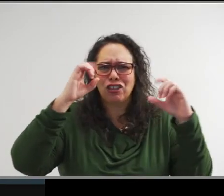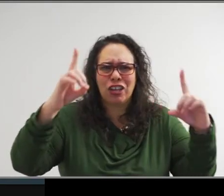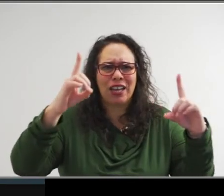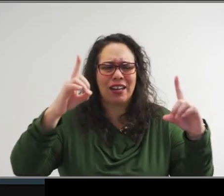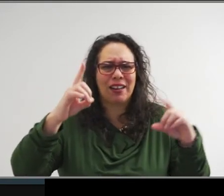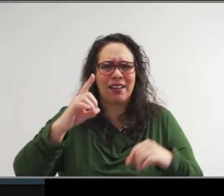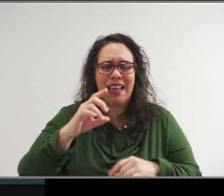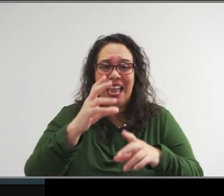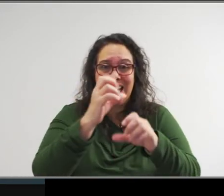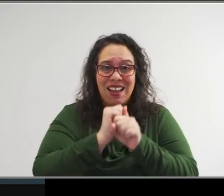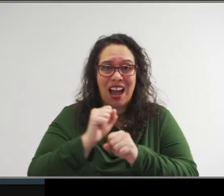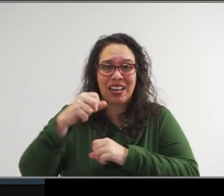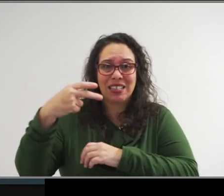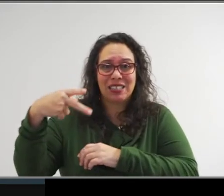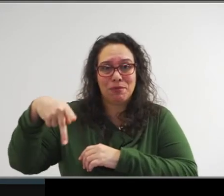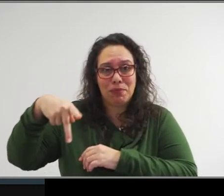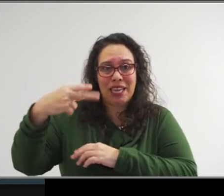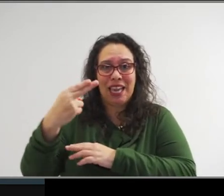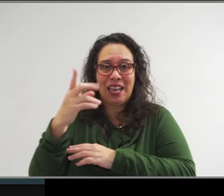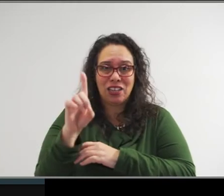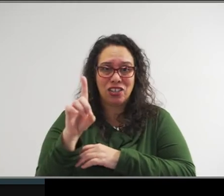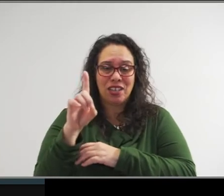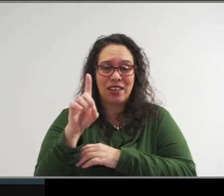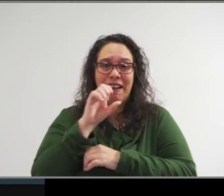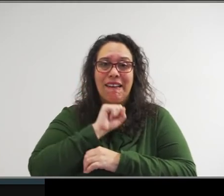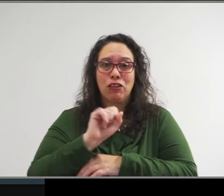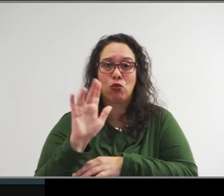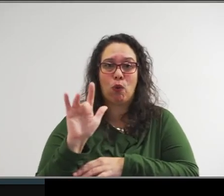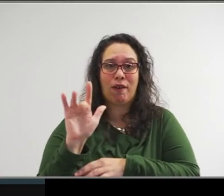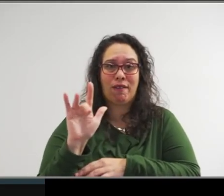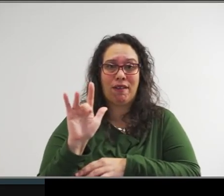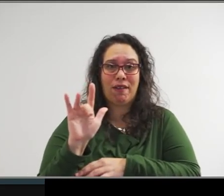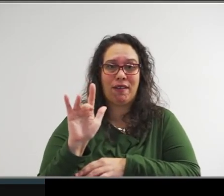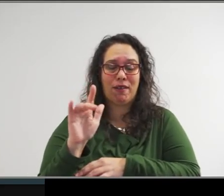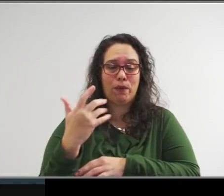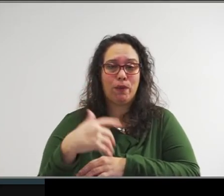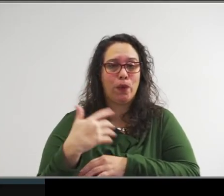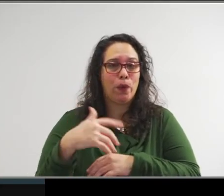And so with all of these things said,